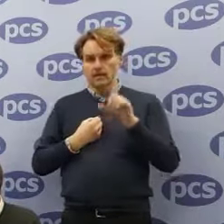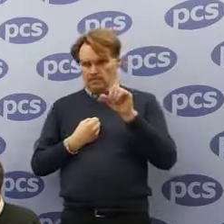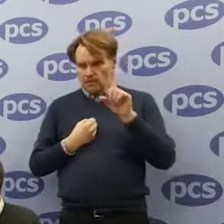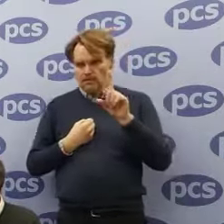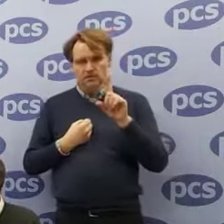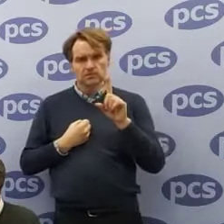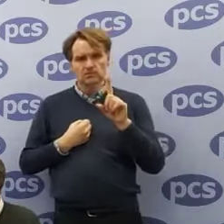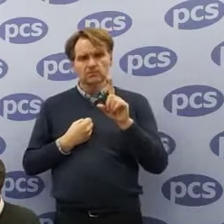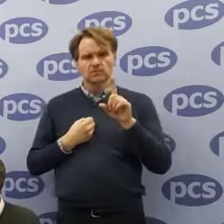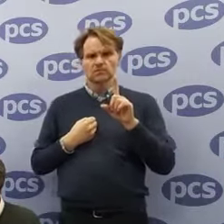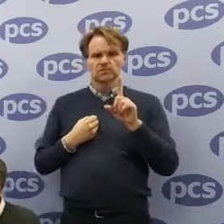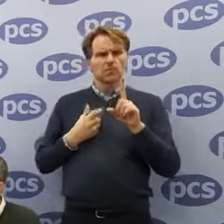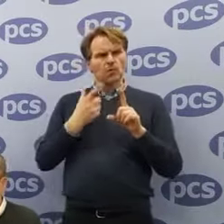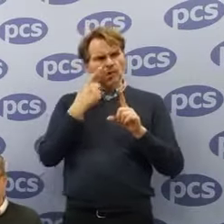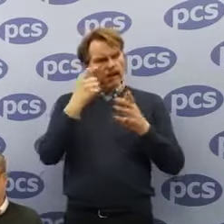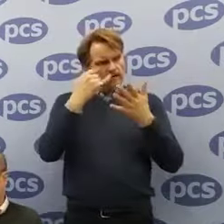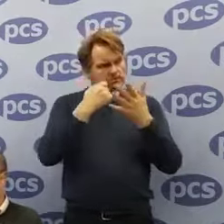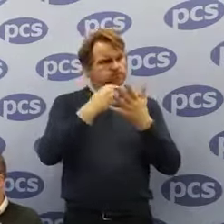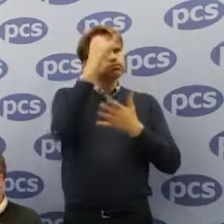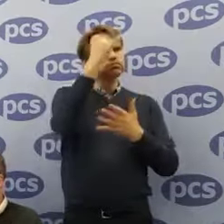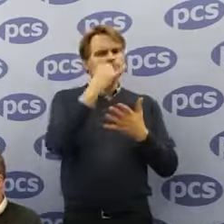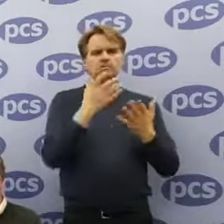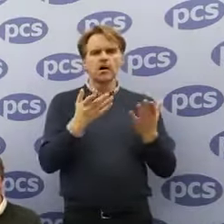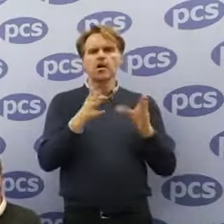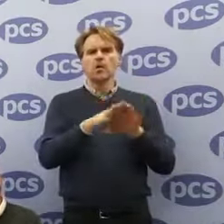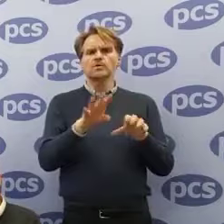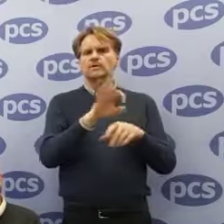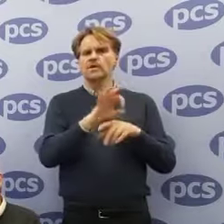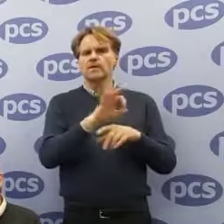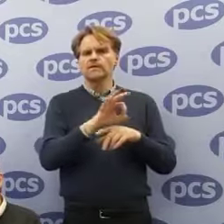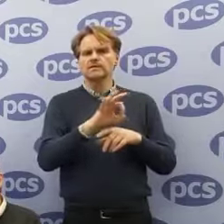office closures and the NEC, and I would want to repeat this point, is clear